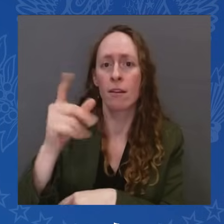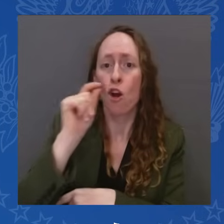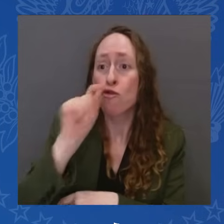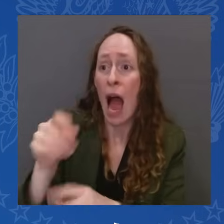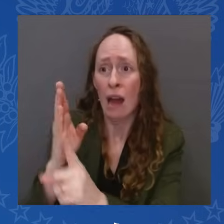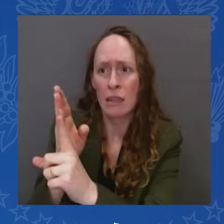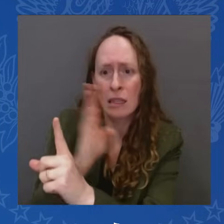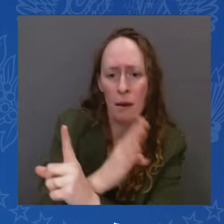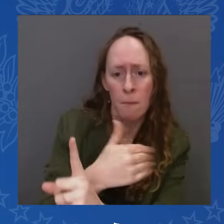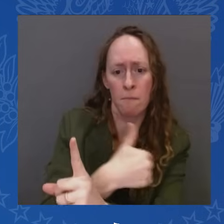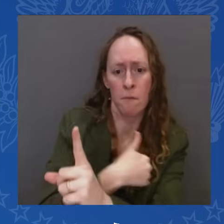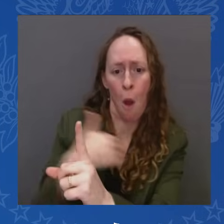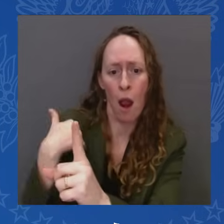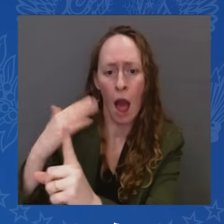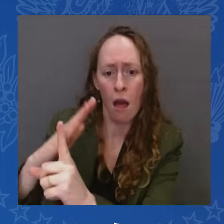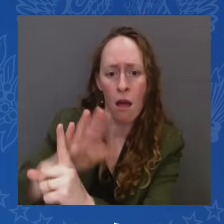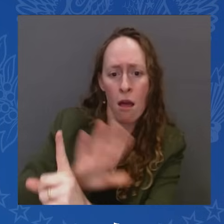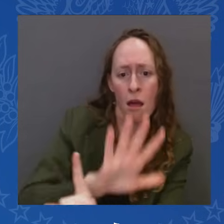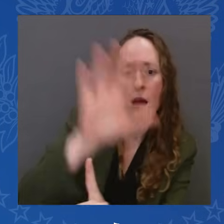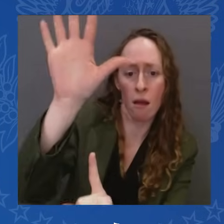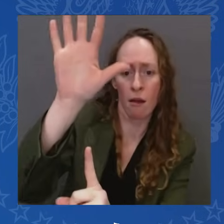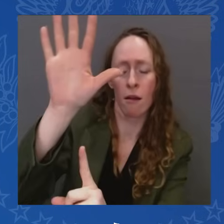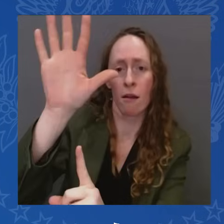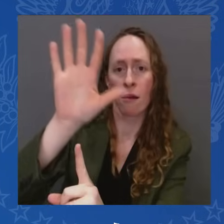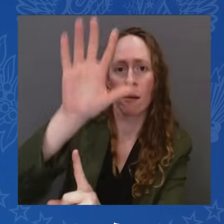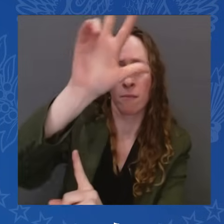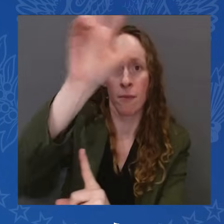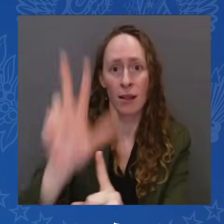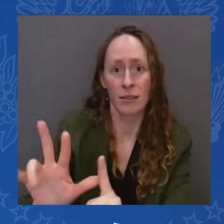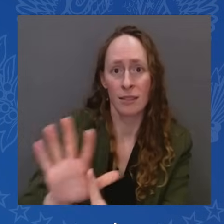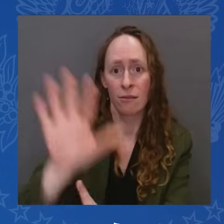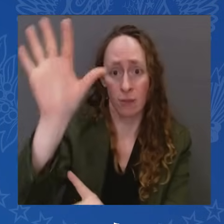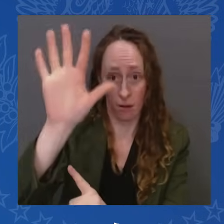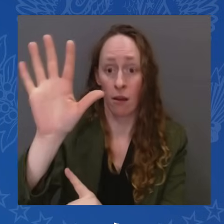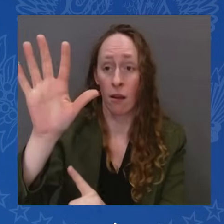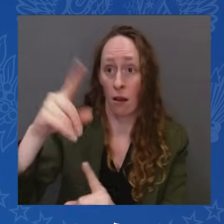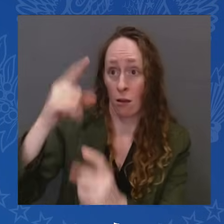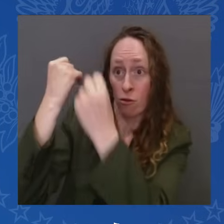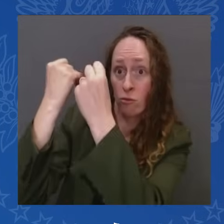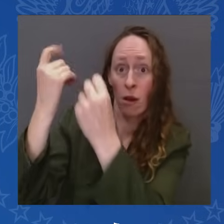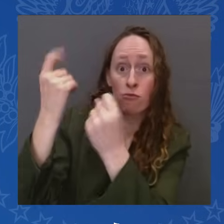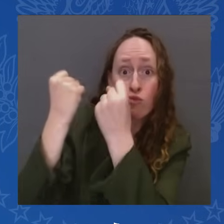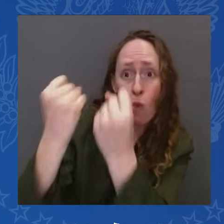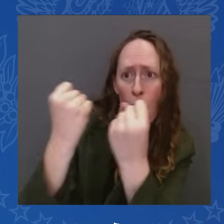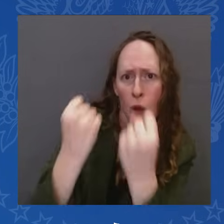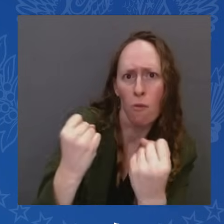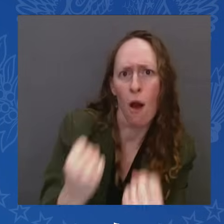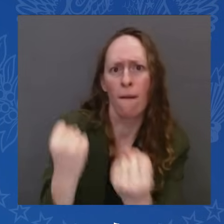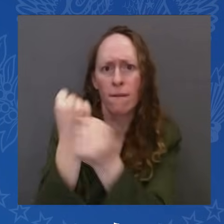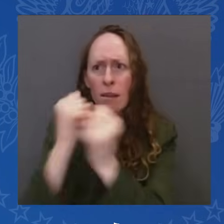When it burns in one soul, it presents its merits to -- to others.